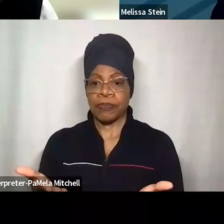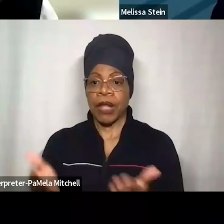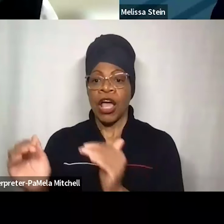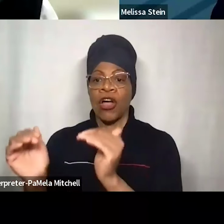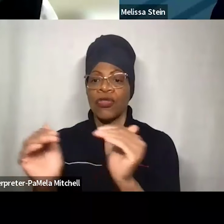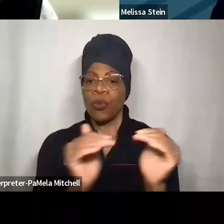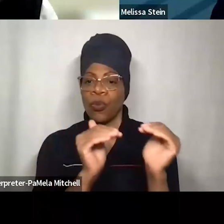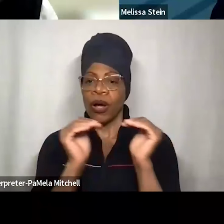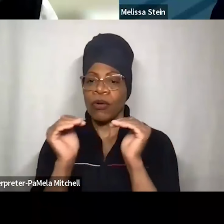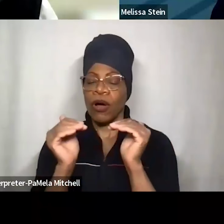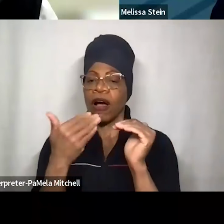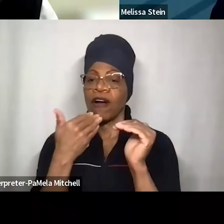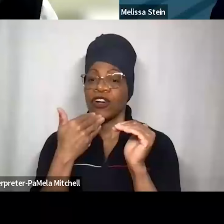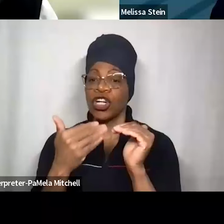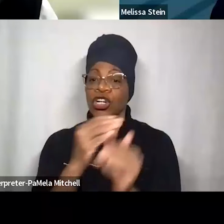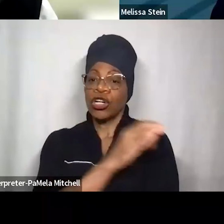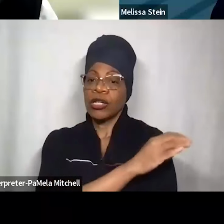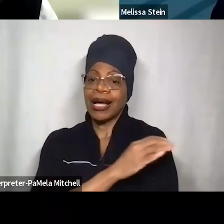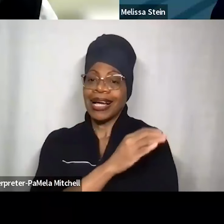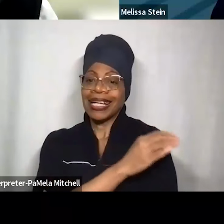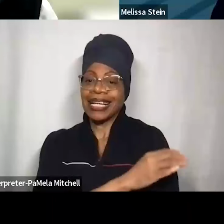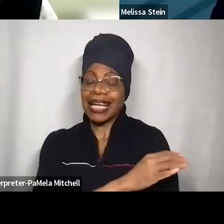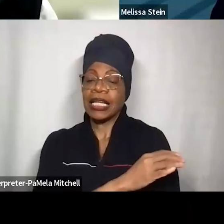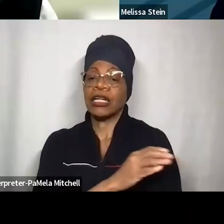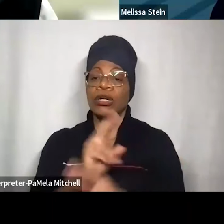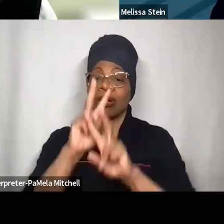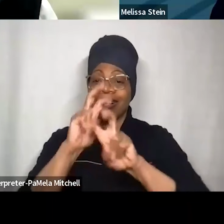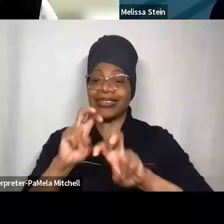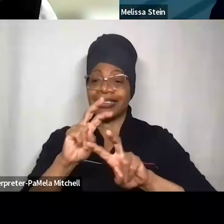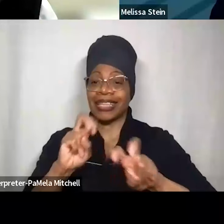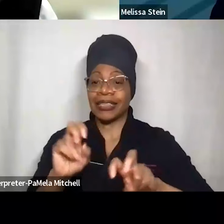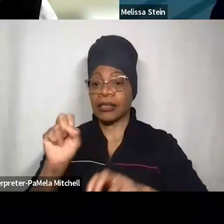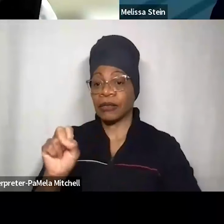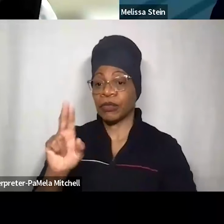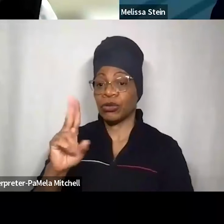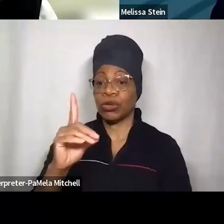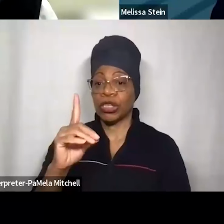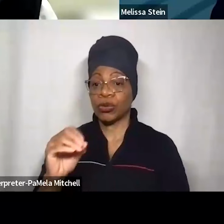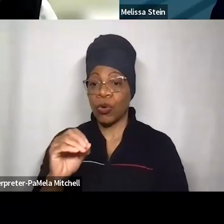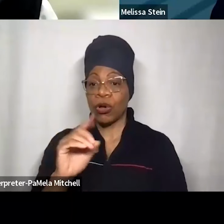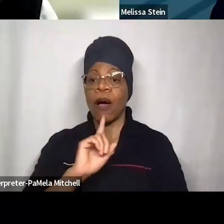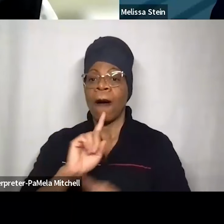of a good clinical assessment for substance use disorders. They could rise to the level of diagnosis.